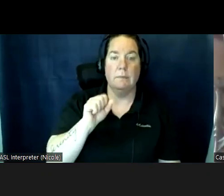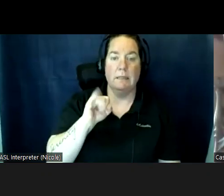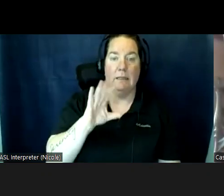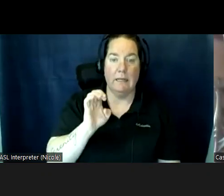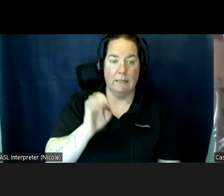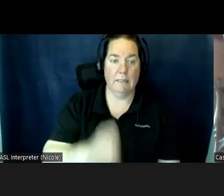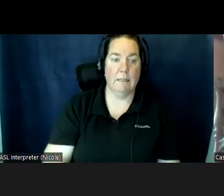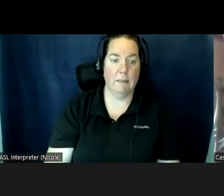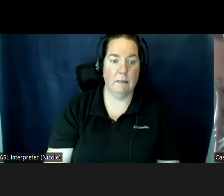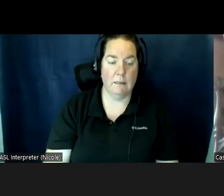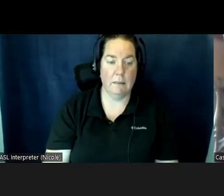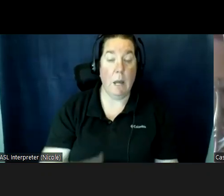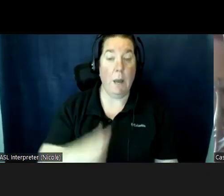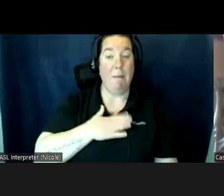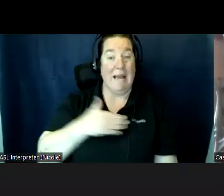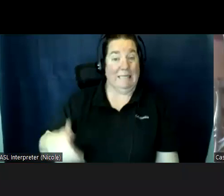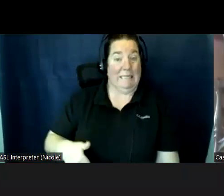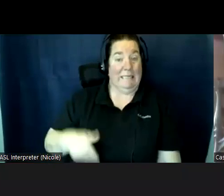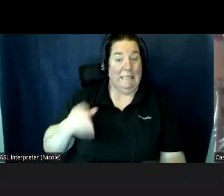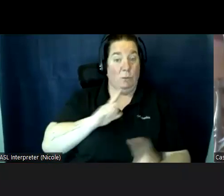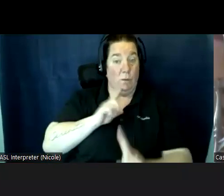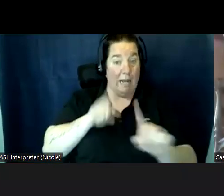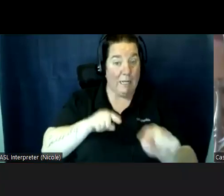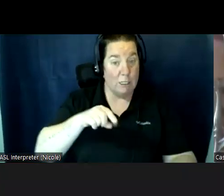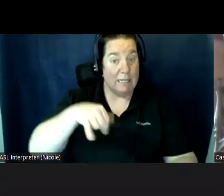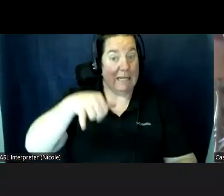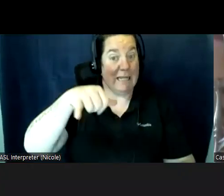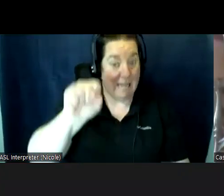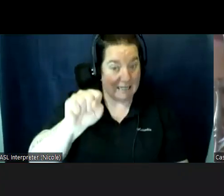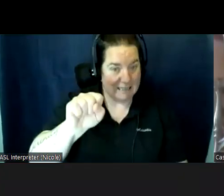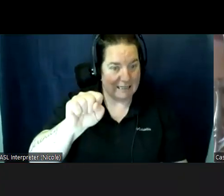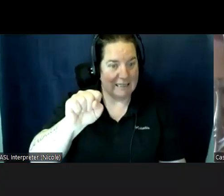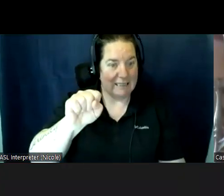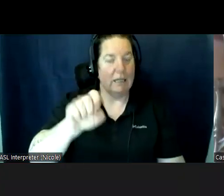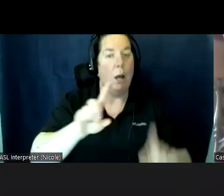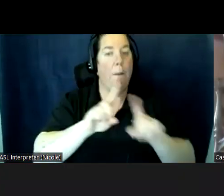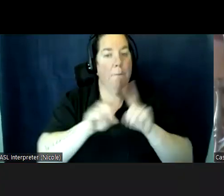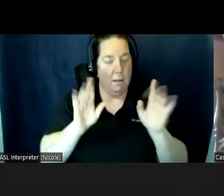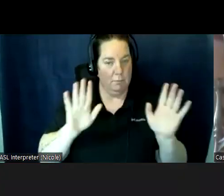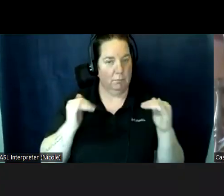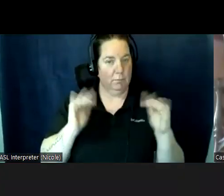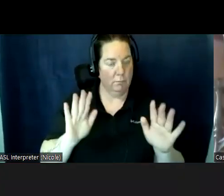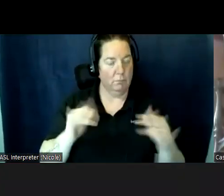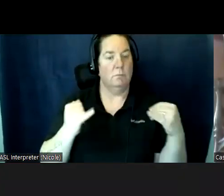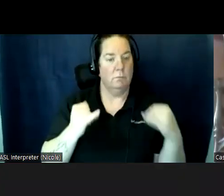My instinct is to say, yes, with the parameters though that that person is the most qualified